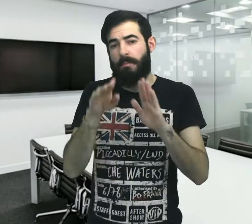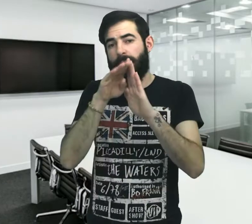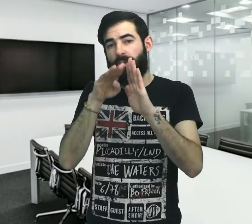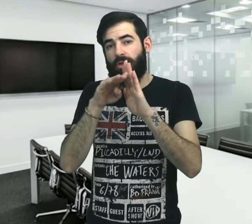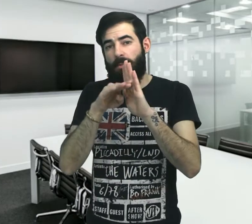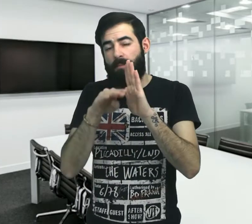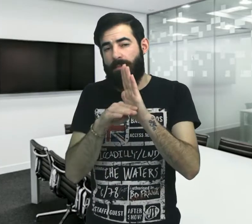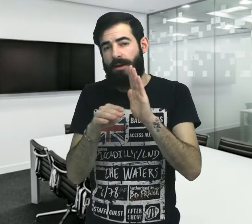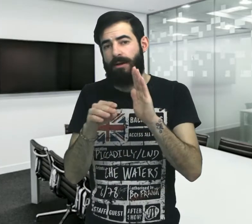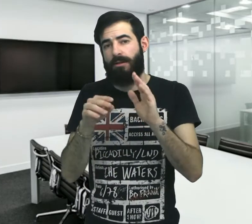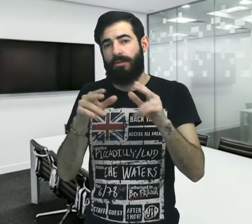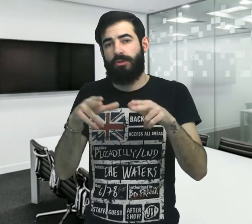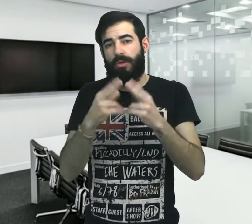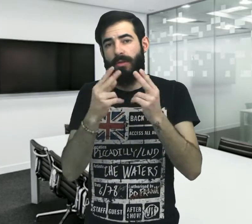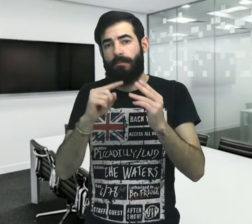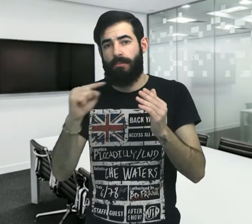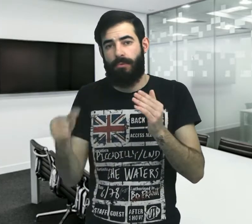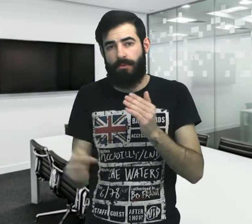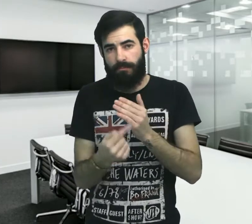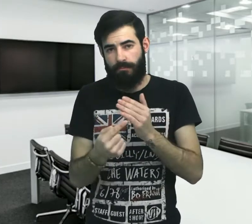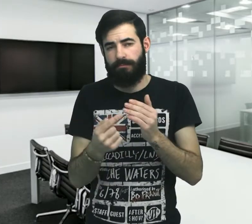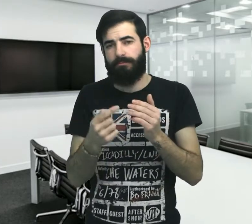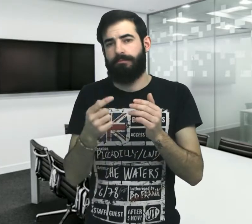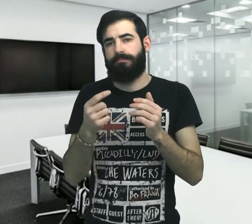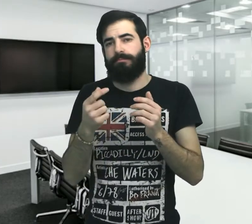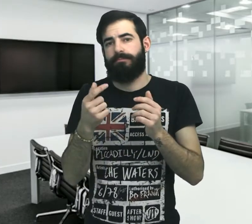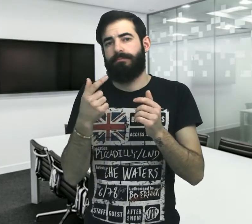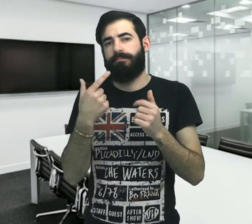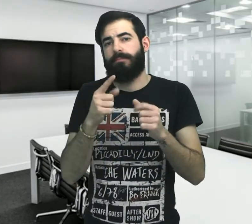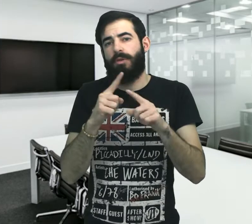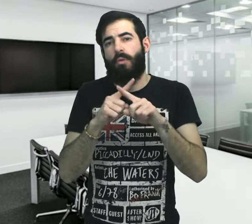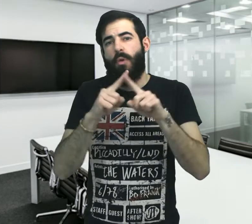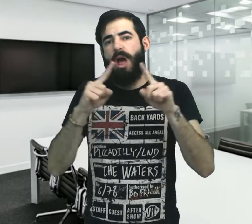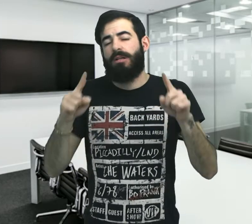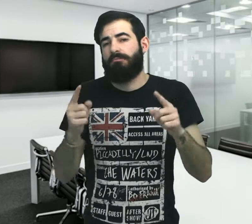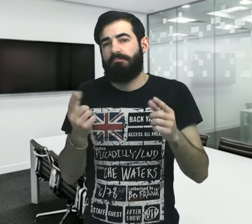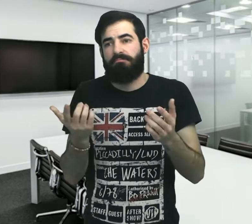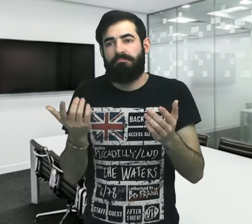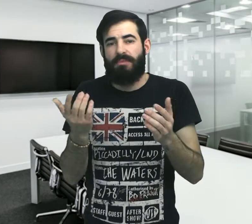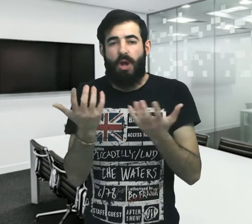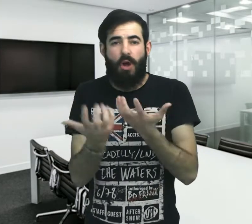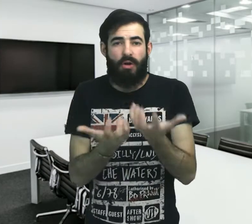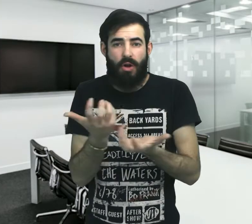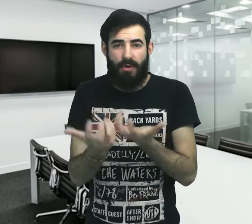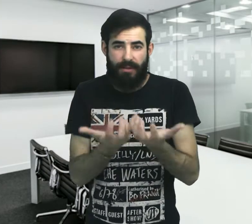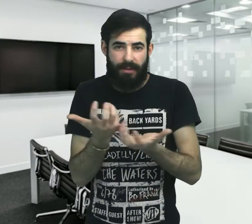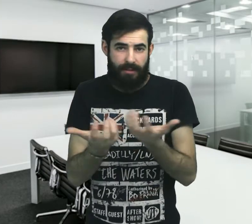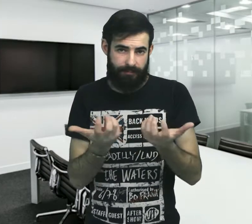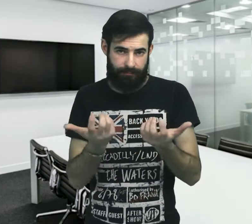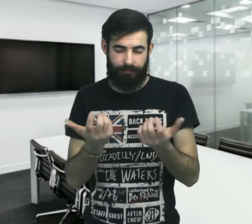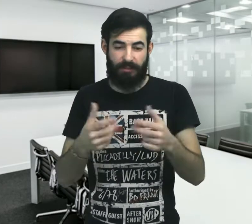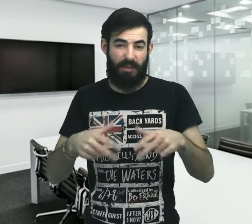After that I studied a social training programme for a year as cook